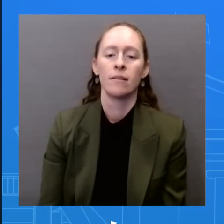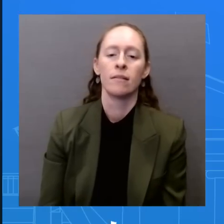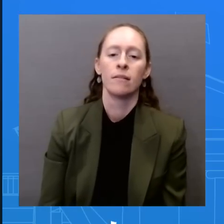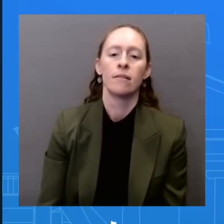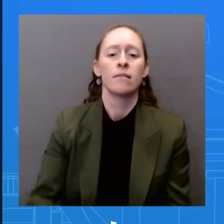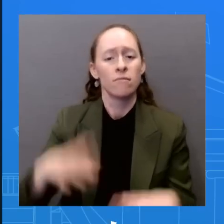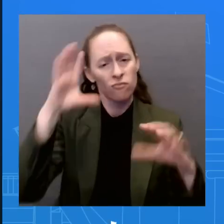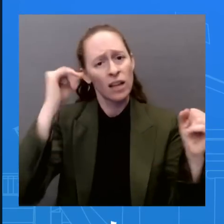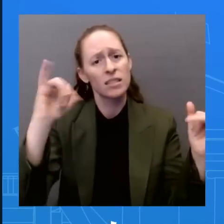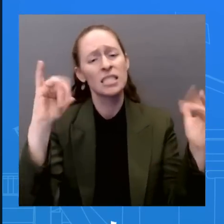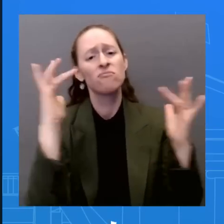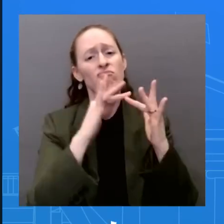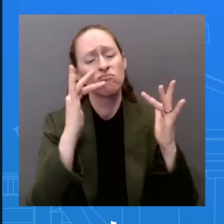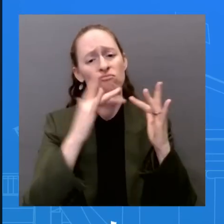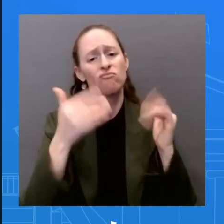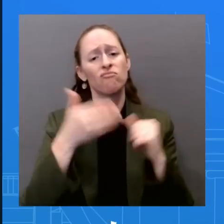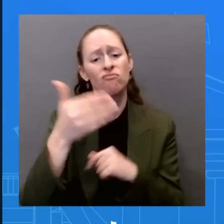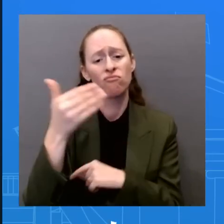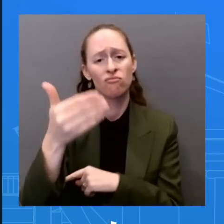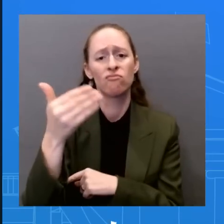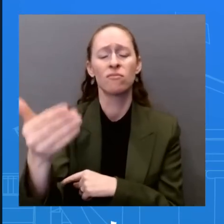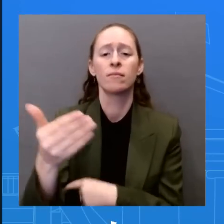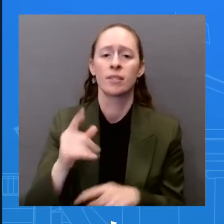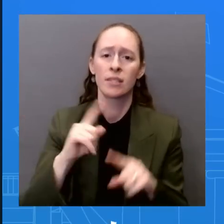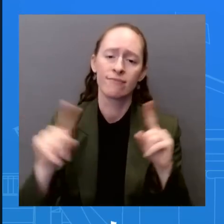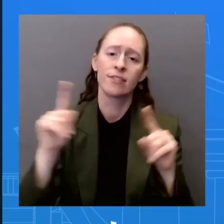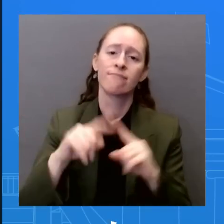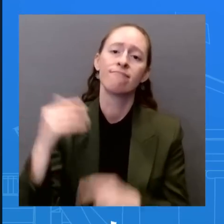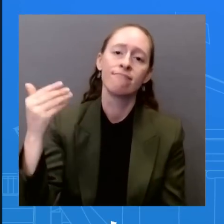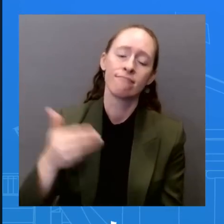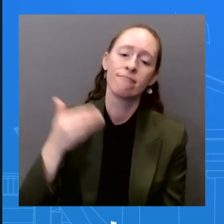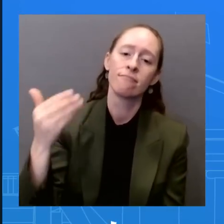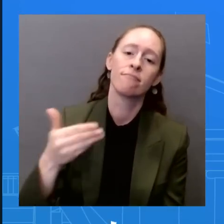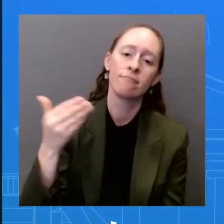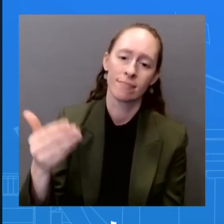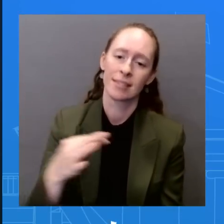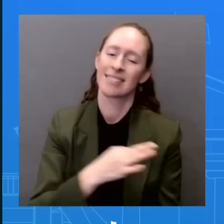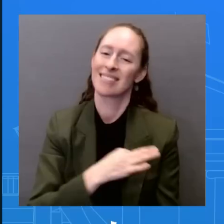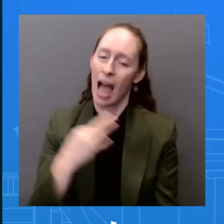But, of course, his staff is going to be continuously being active in having those conversations.